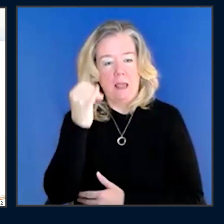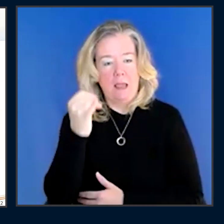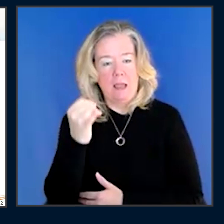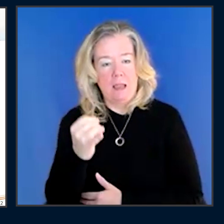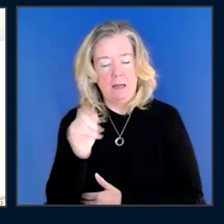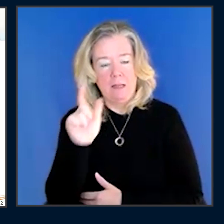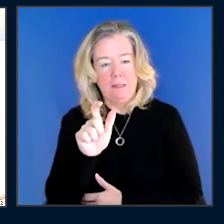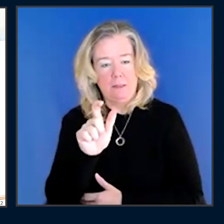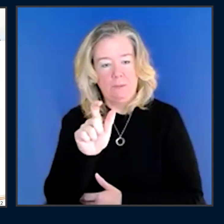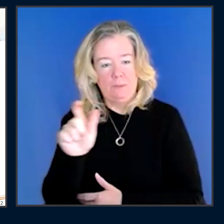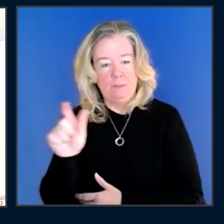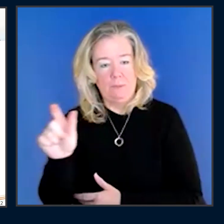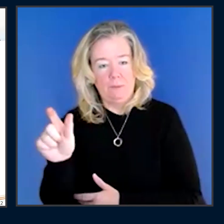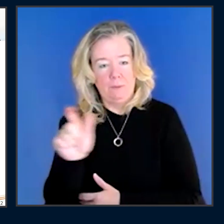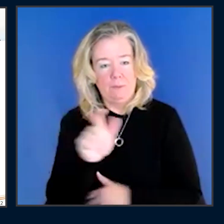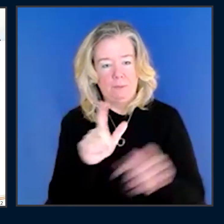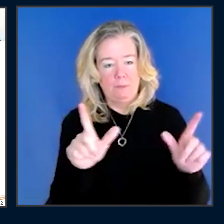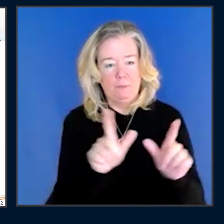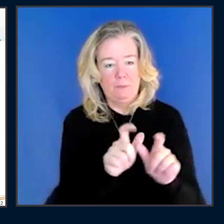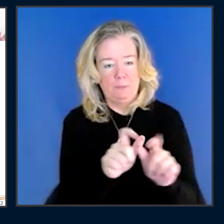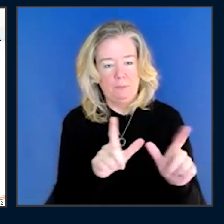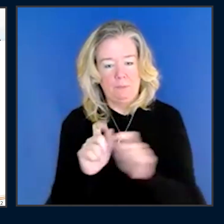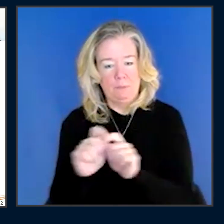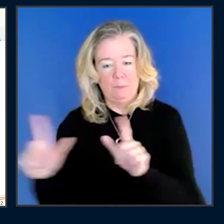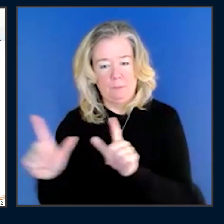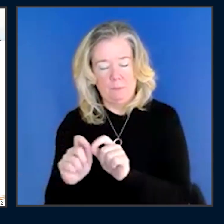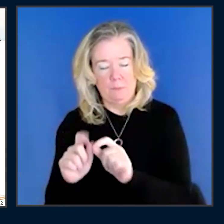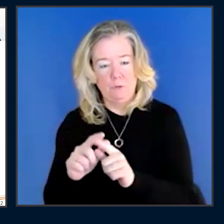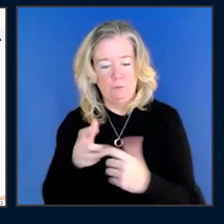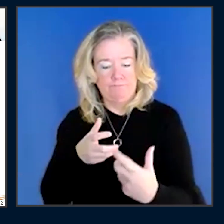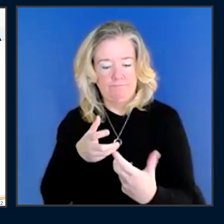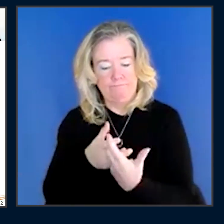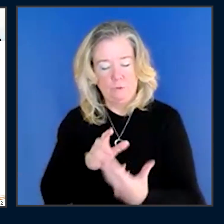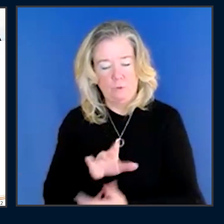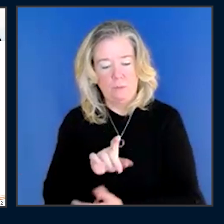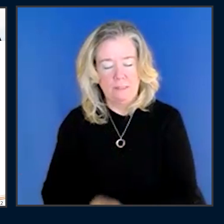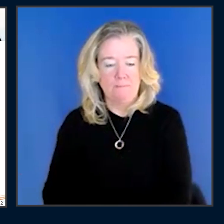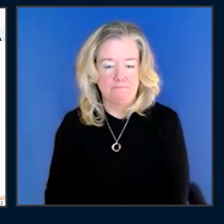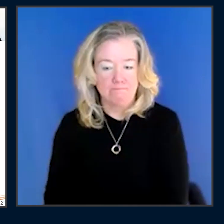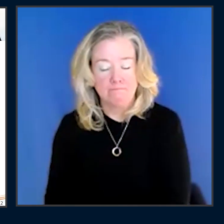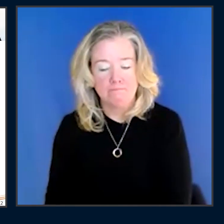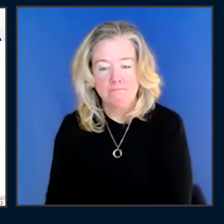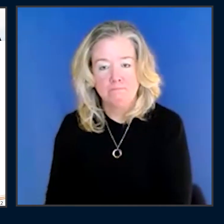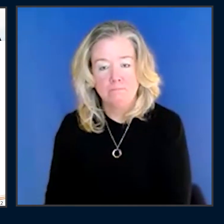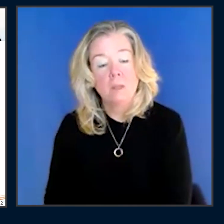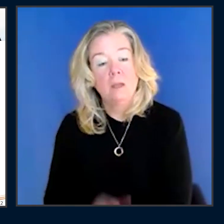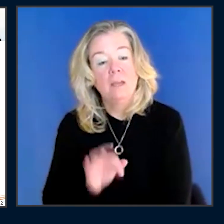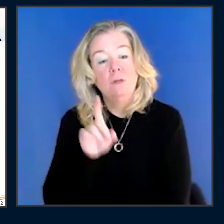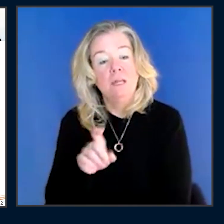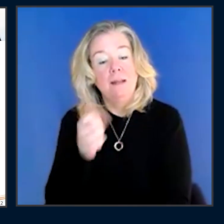and you can actually hover over that and adjust the size to meet whatever needs you have. If you need any technical assistance